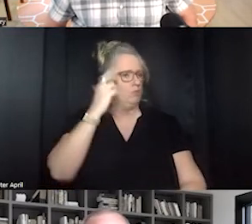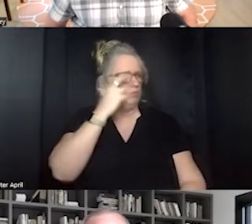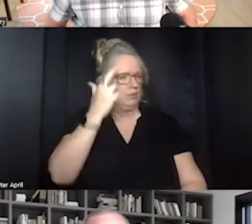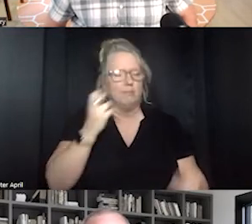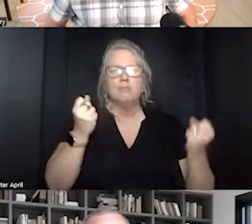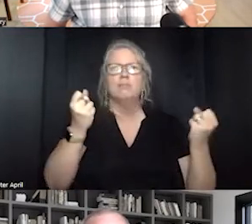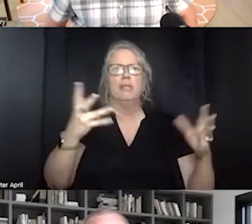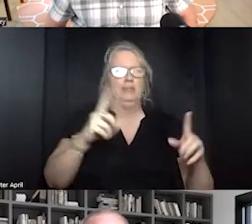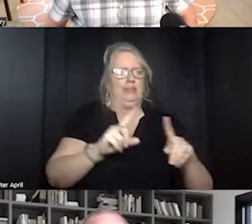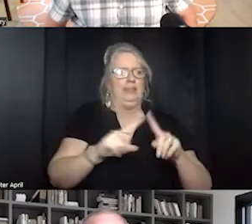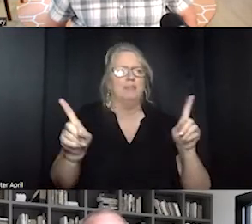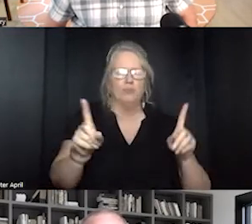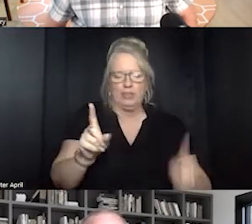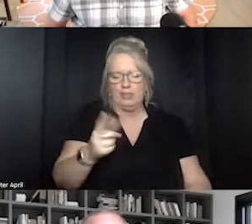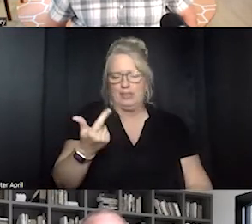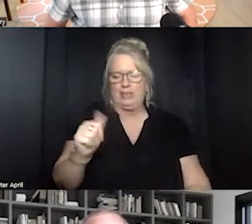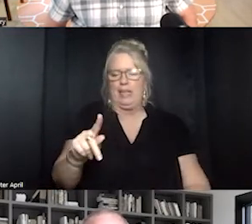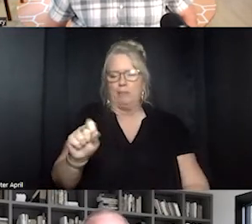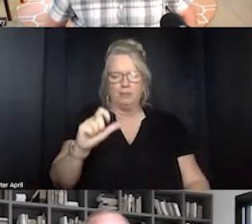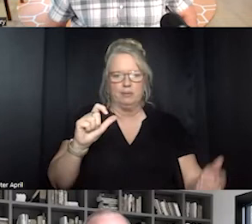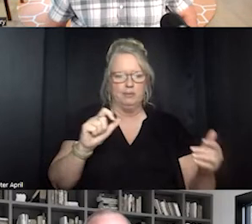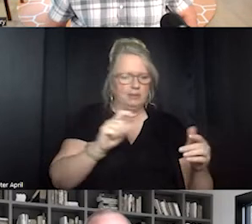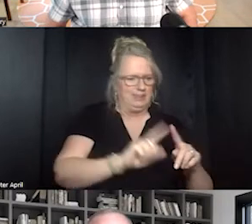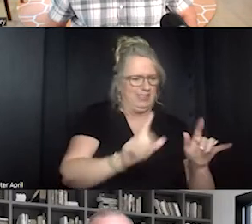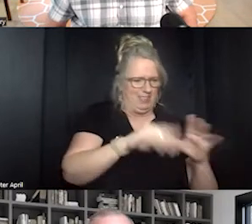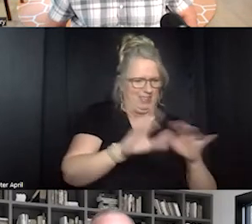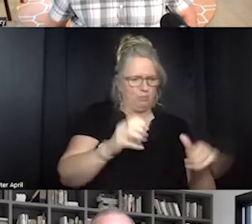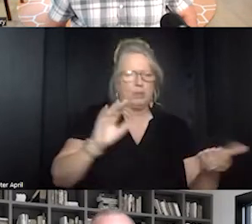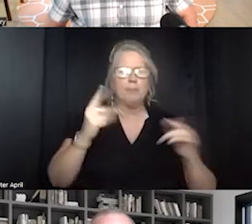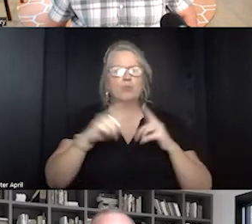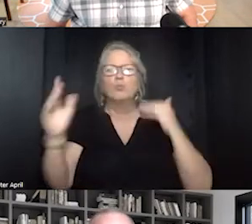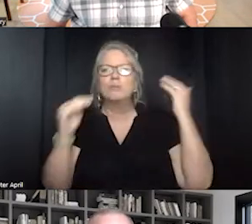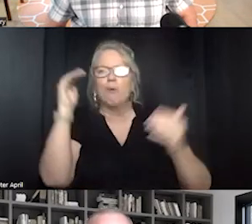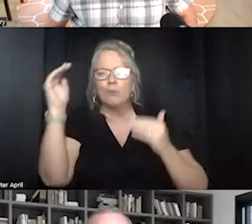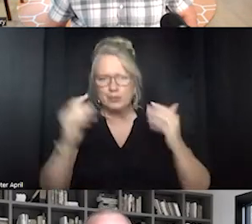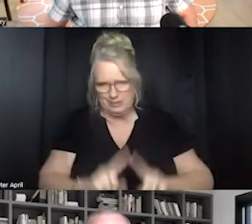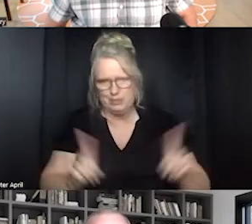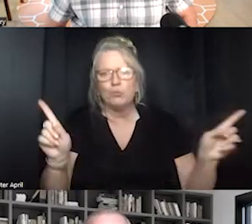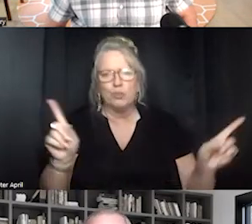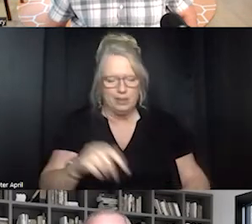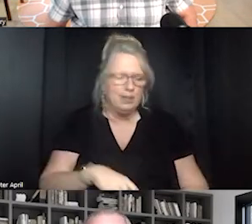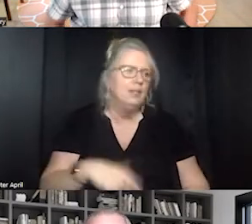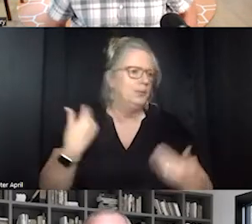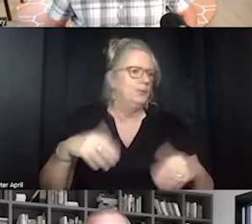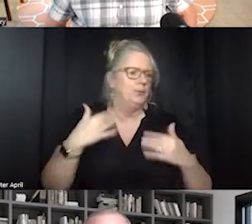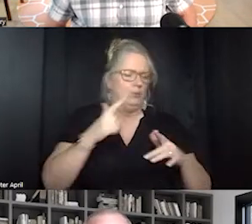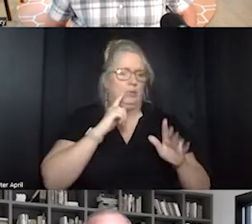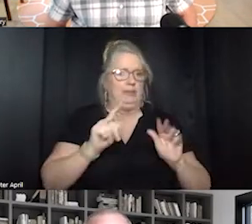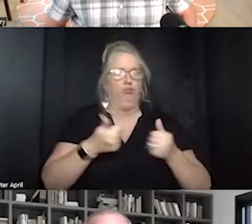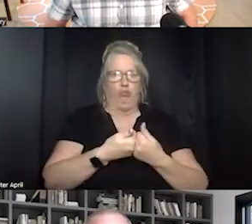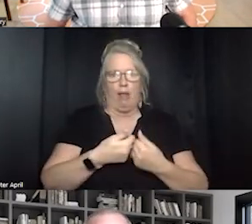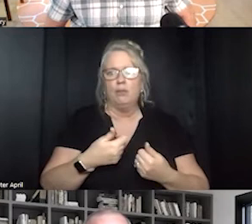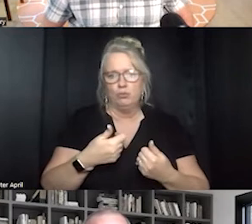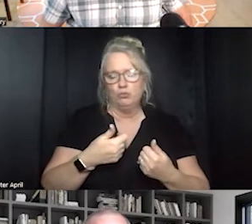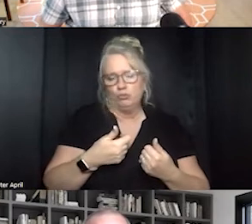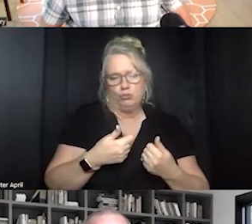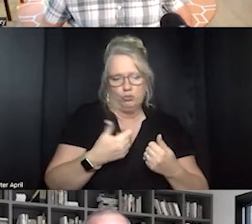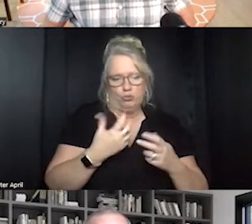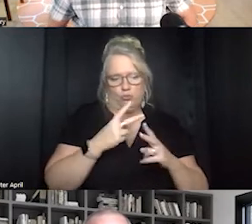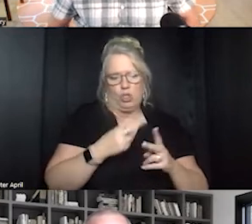IN THE SYSTEM. COMPARED TO ADULTS. THERE IS A CALLENGE, CALL IT, AGGRESSIVE, VIOLENT TEENS.